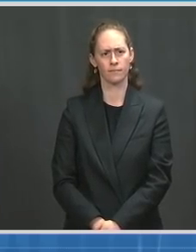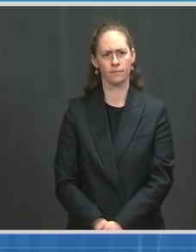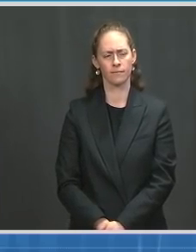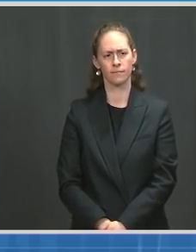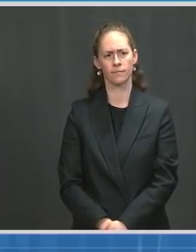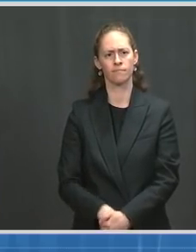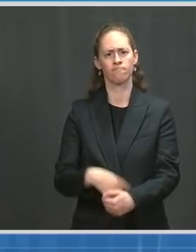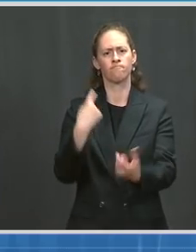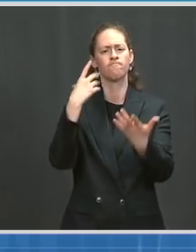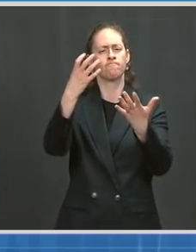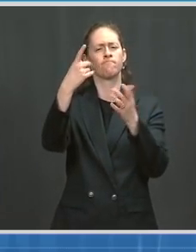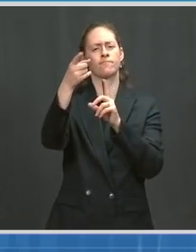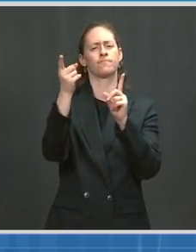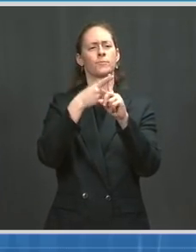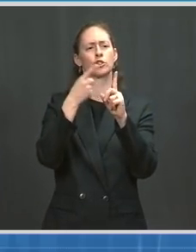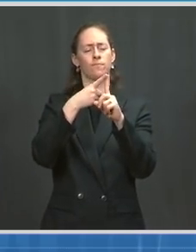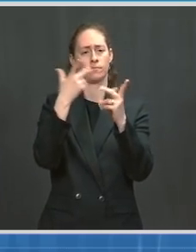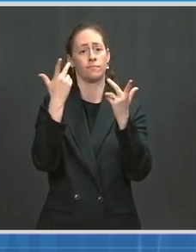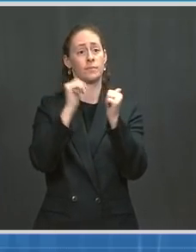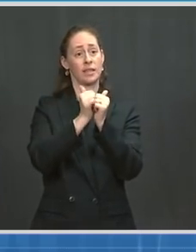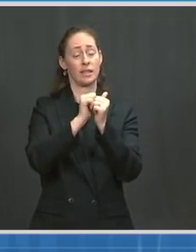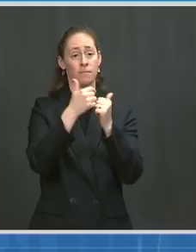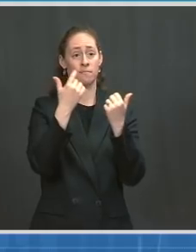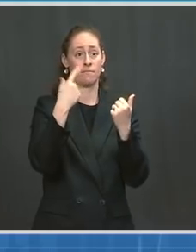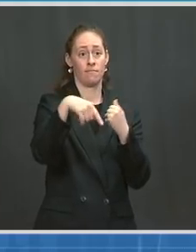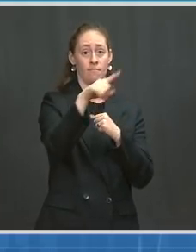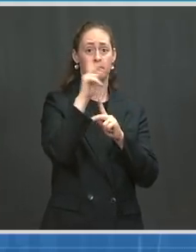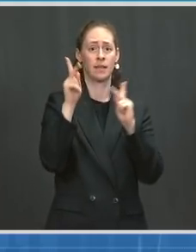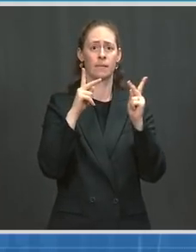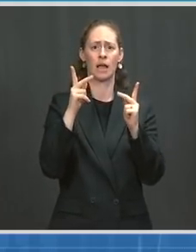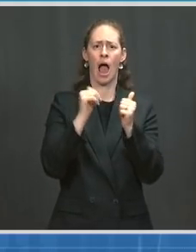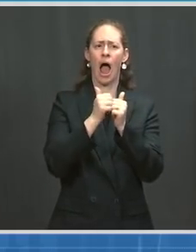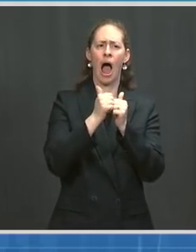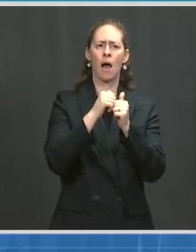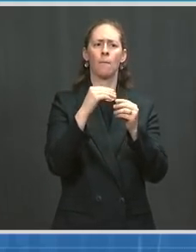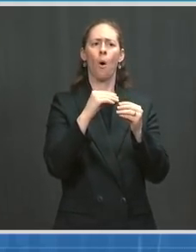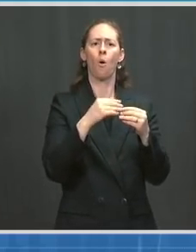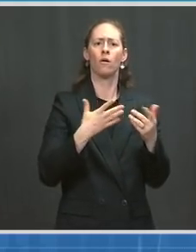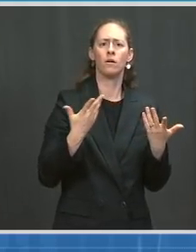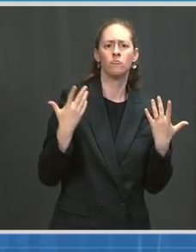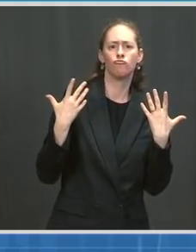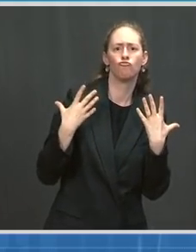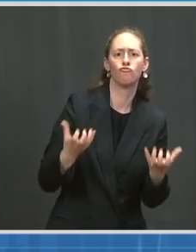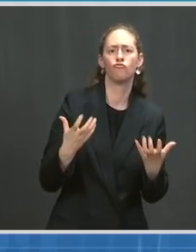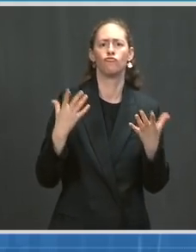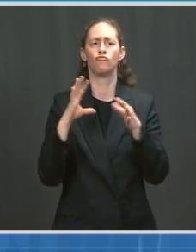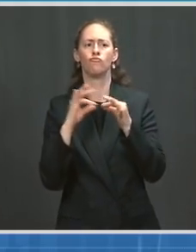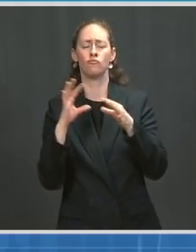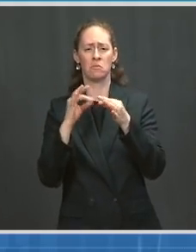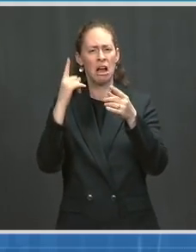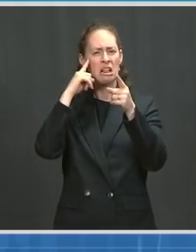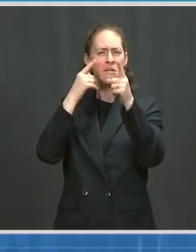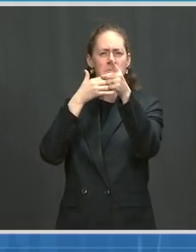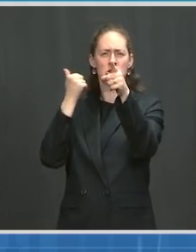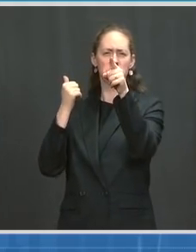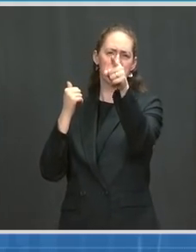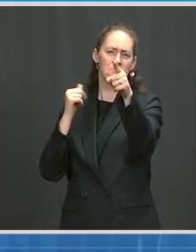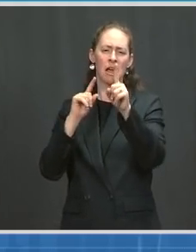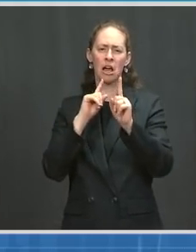on people's willingness and interest in getting vaccinated. Dr. Murthy, do you want to start with that? Dr. Murthy: Sure. Thanks, Andy. And, Jeremy, I appreciate the question.